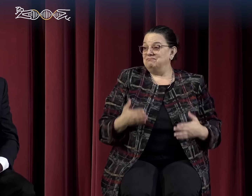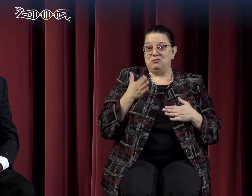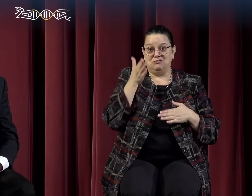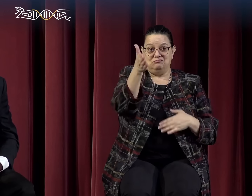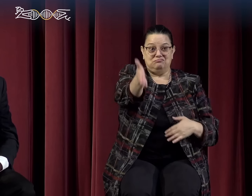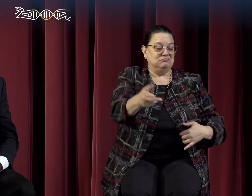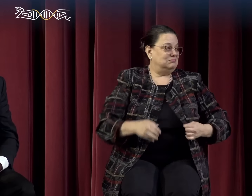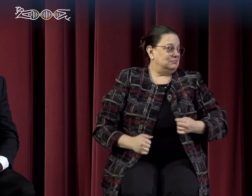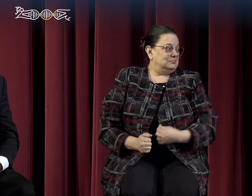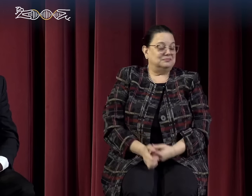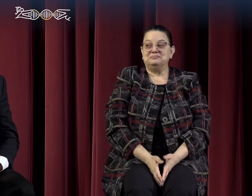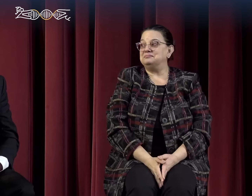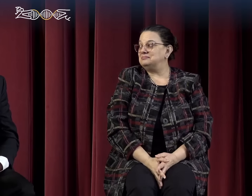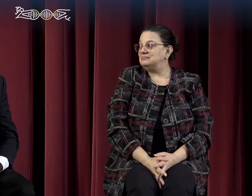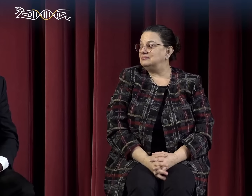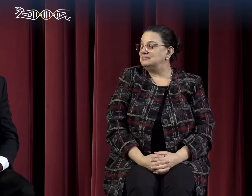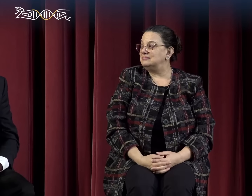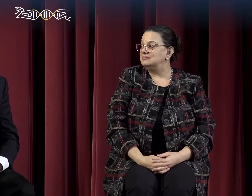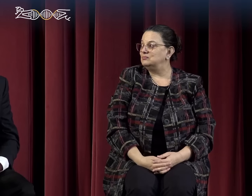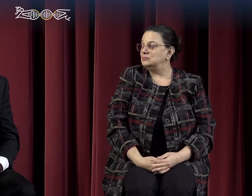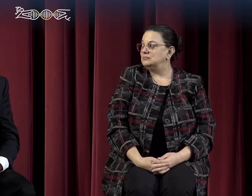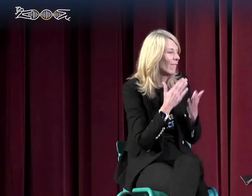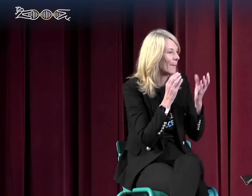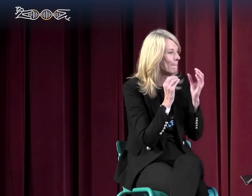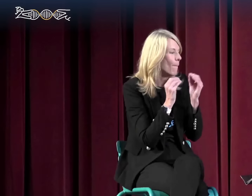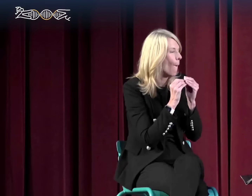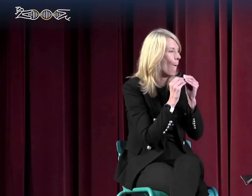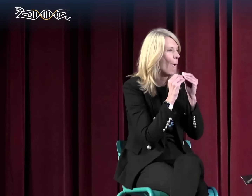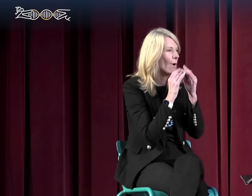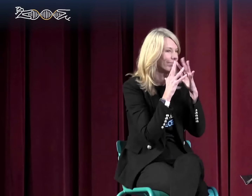in the future as well. Right.